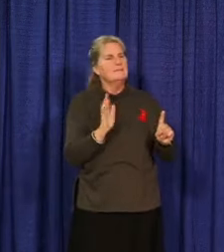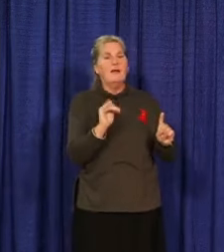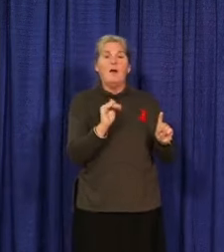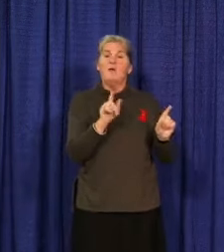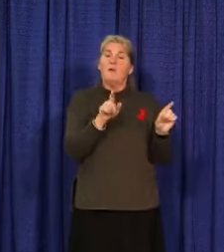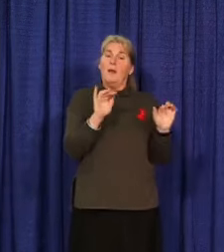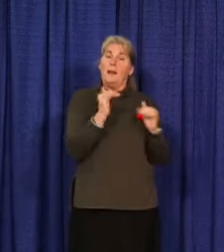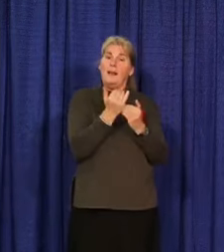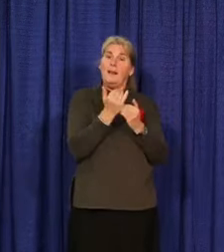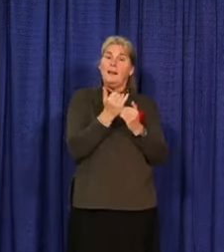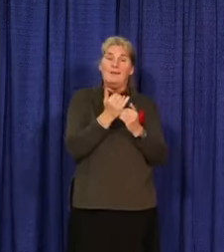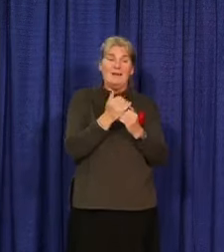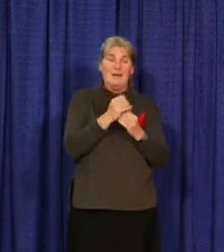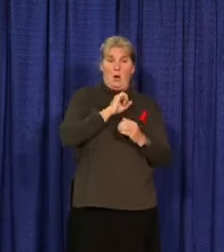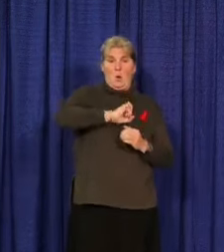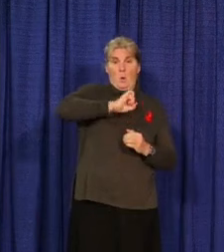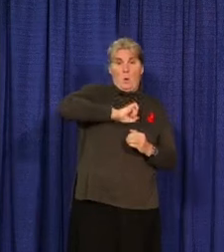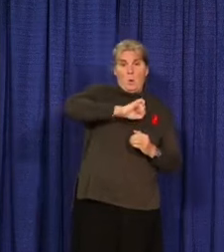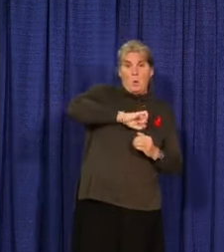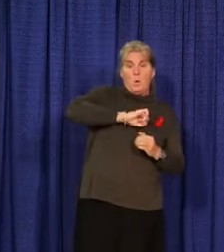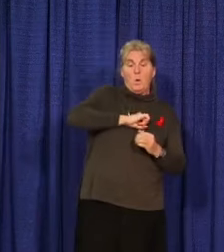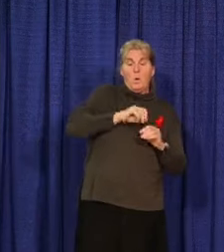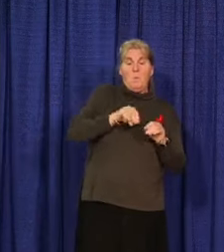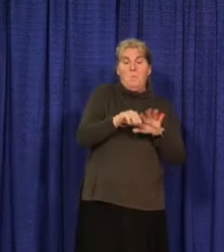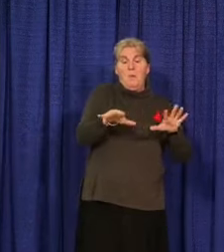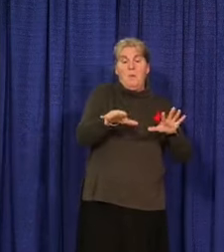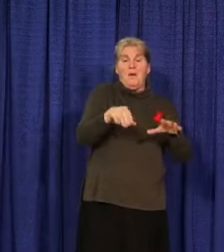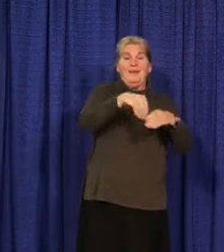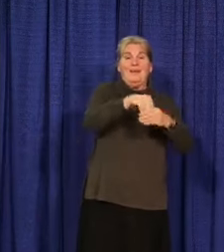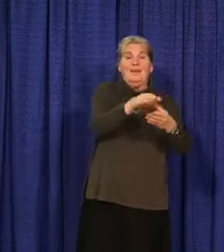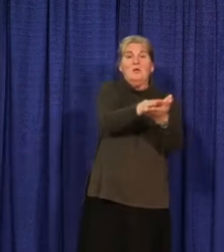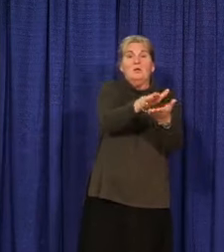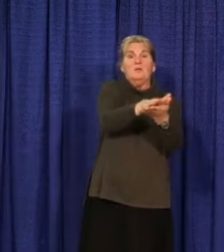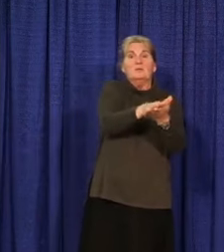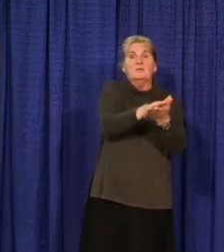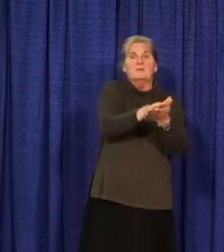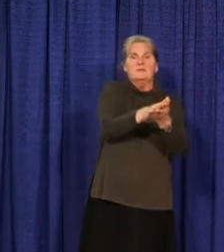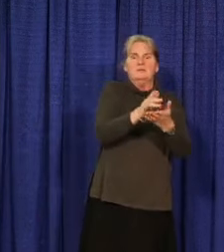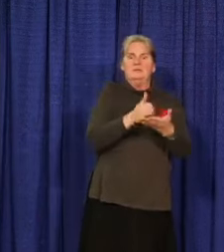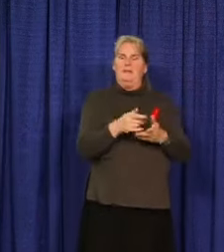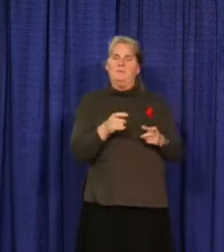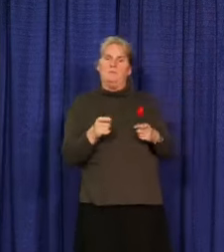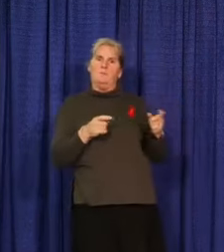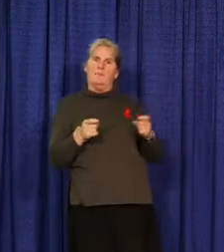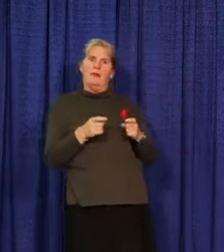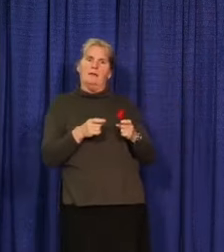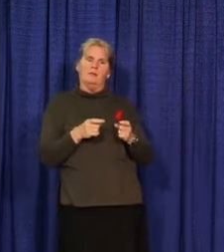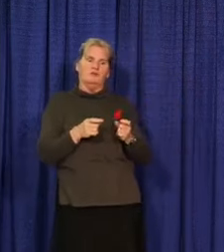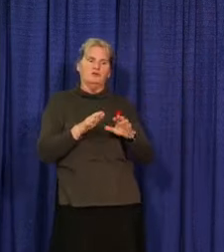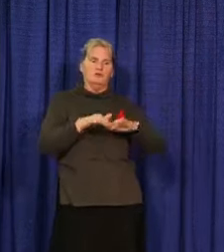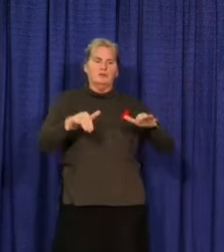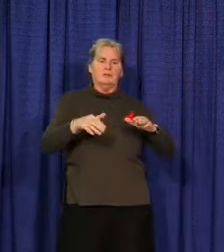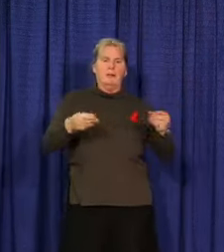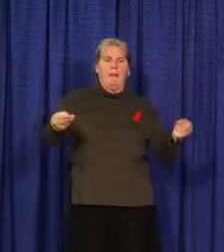And to limit circulation of even the common cold amongst a classroom of kids, we need to do our best to keep kids from